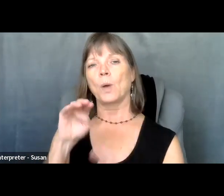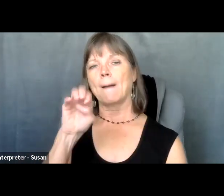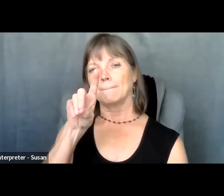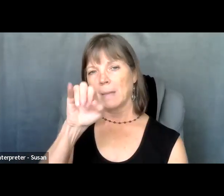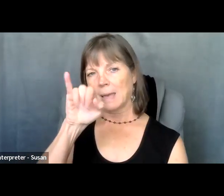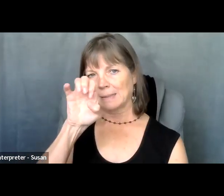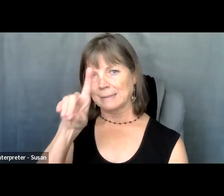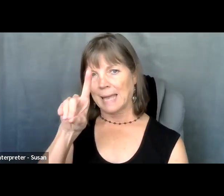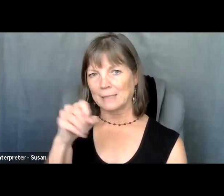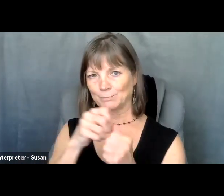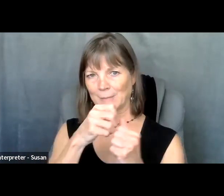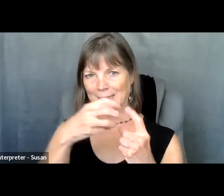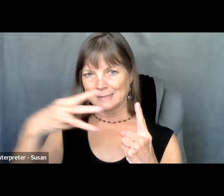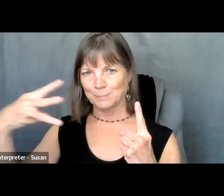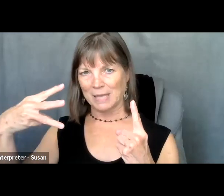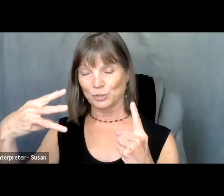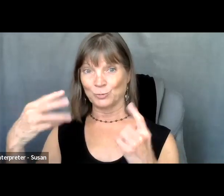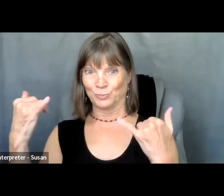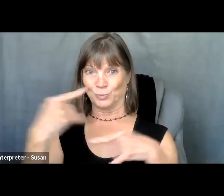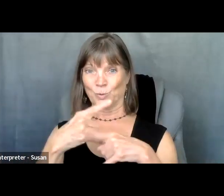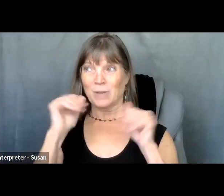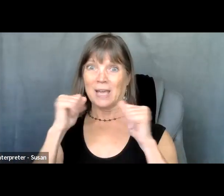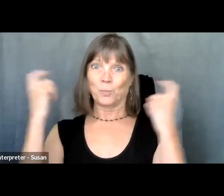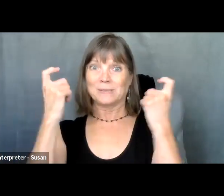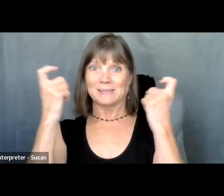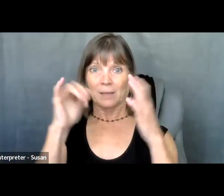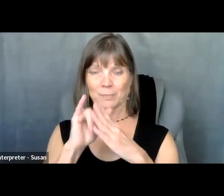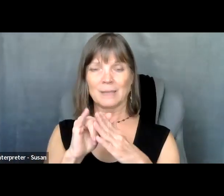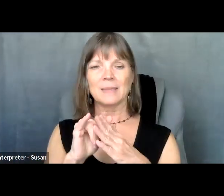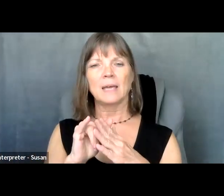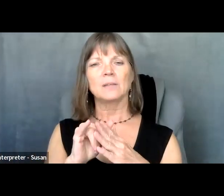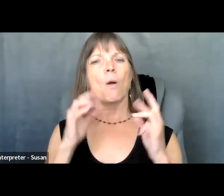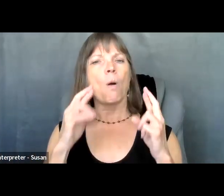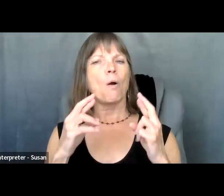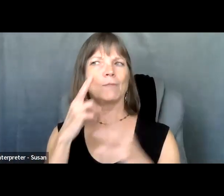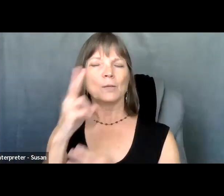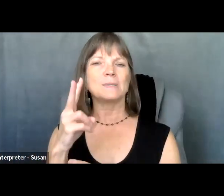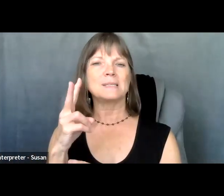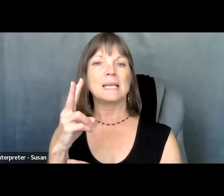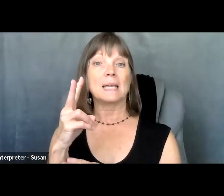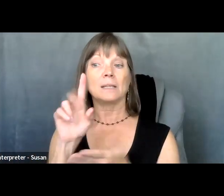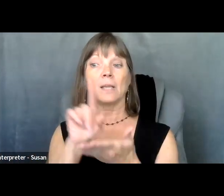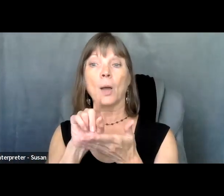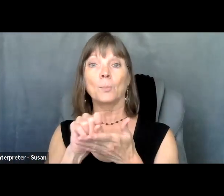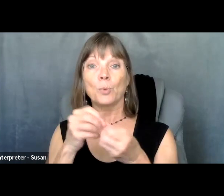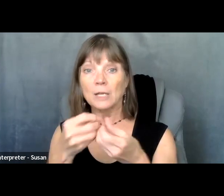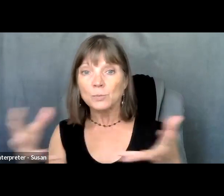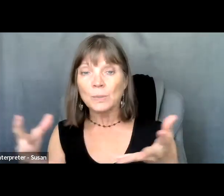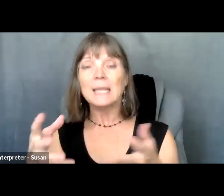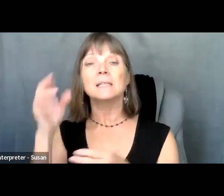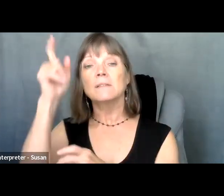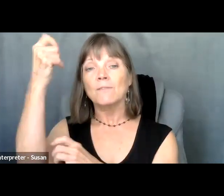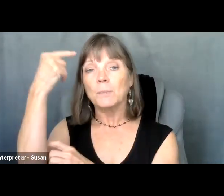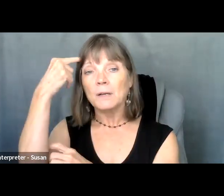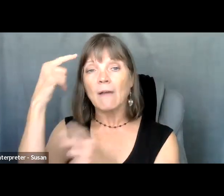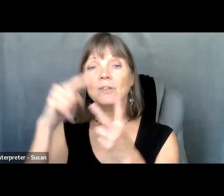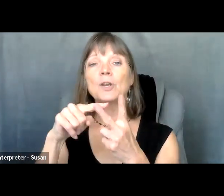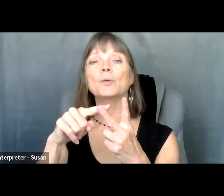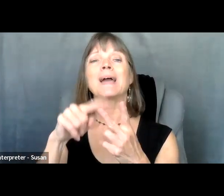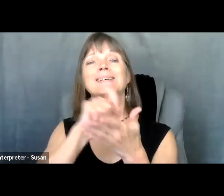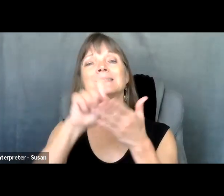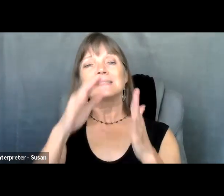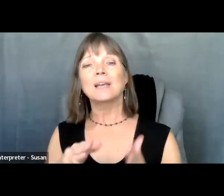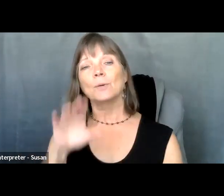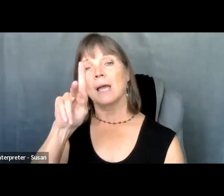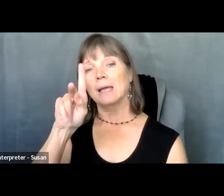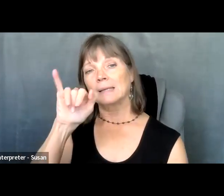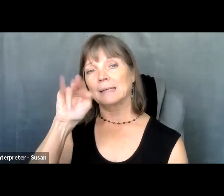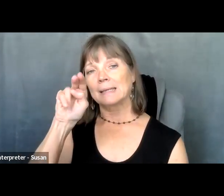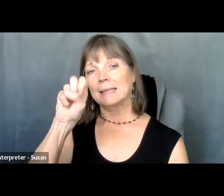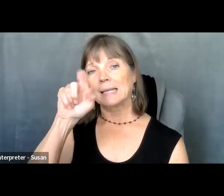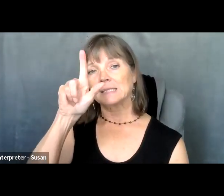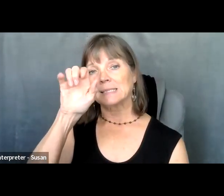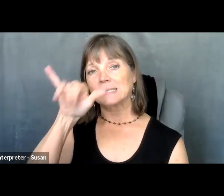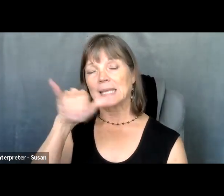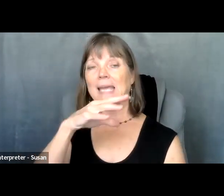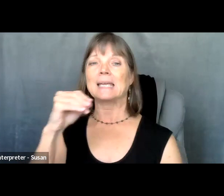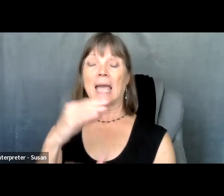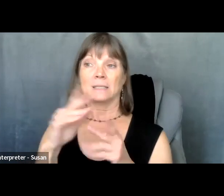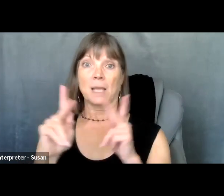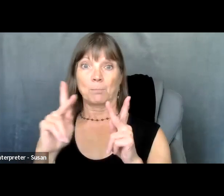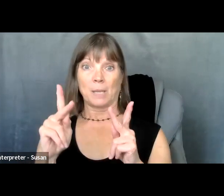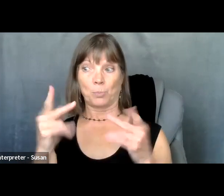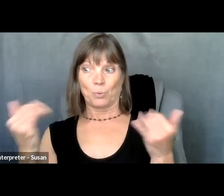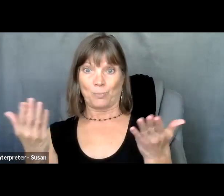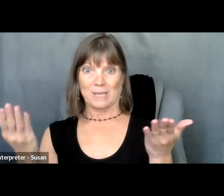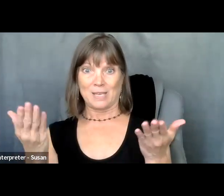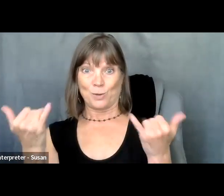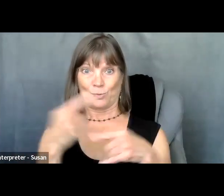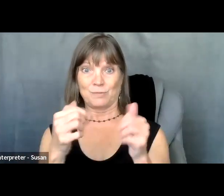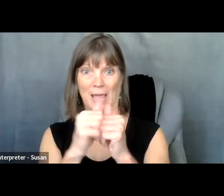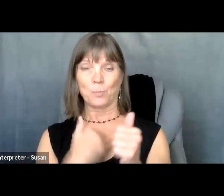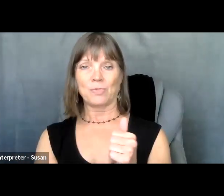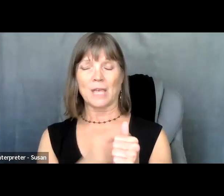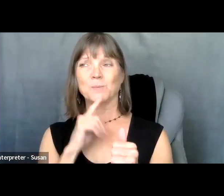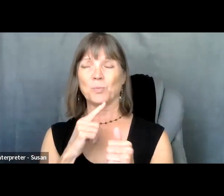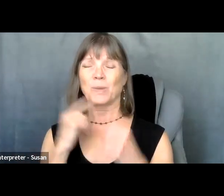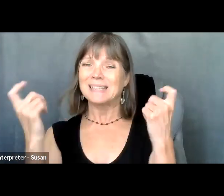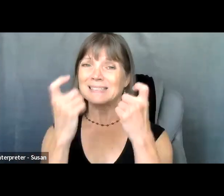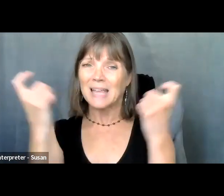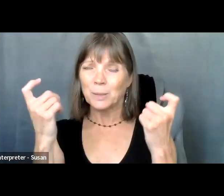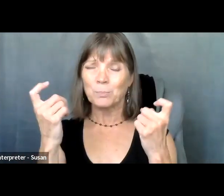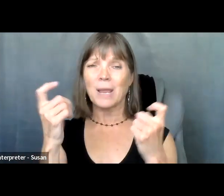Kelly Crosbie (she/her): Today is the day to celebrate medicaid expansion. Hopefully, everyone has seen the press release from the Governor and from Secretary Kinsley from our wonderful medicaid team, some of which who are on this call today. We are ah really just celebrating medicaid expansion after so many years,